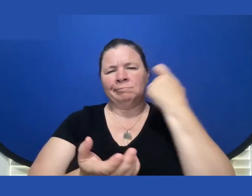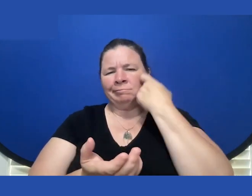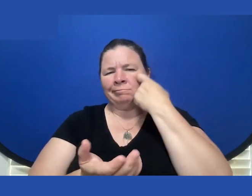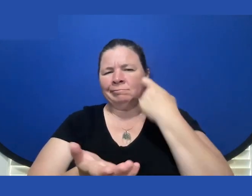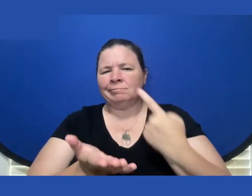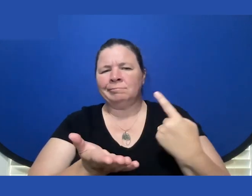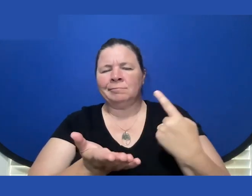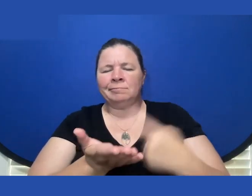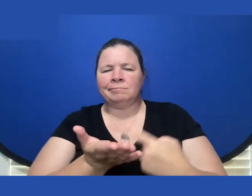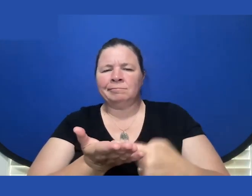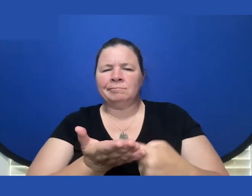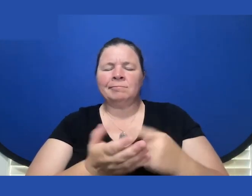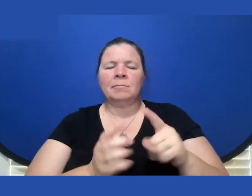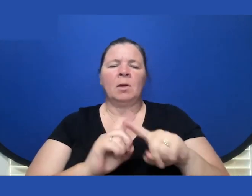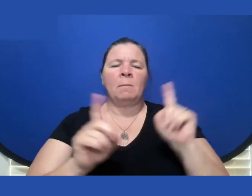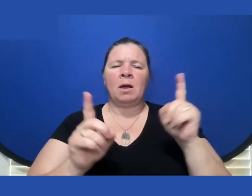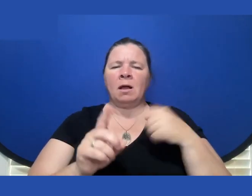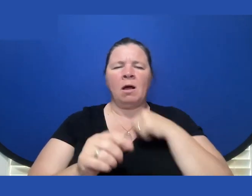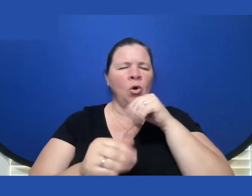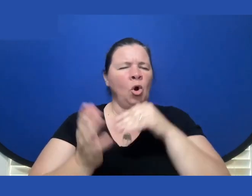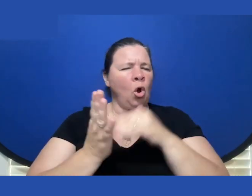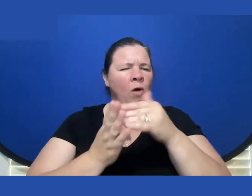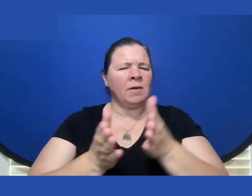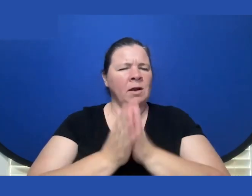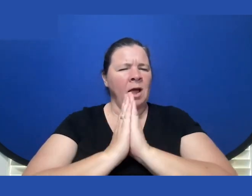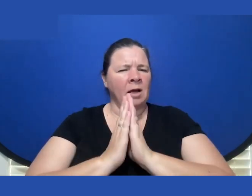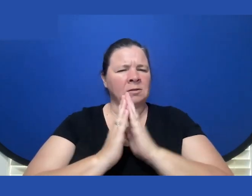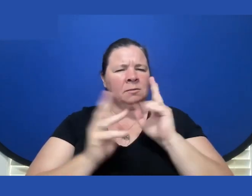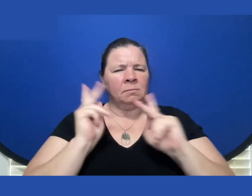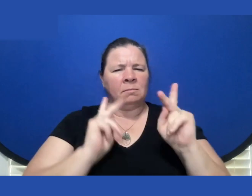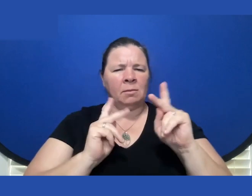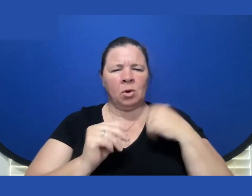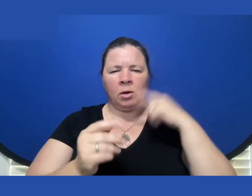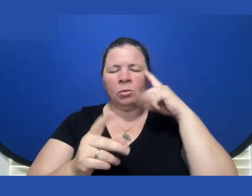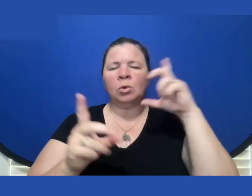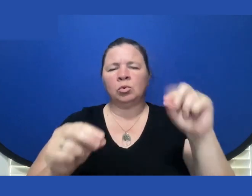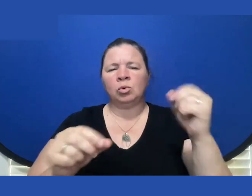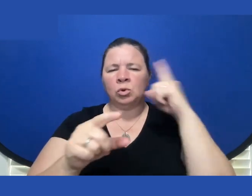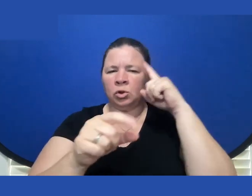I don't often ask people this, and I really should more, maybe we'll do a survey, I'll jot that down for later.